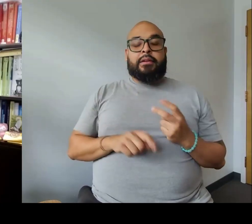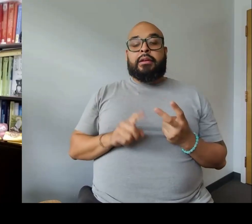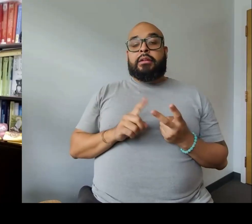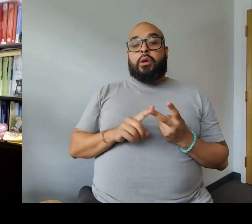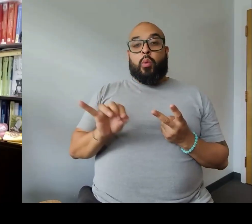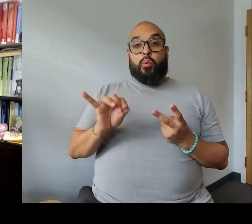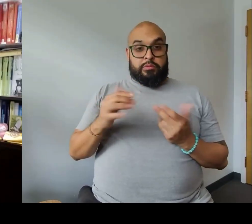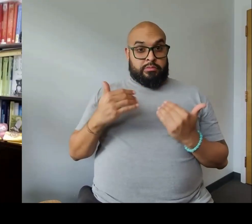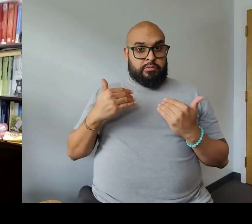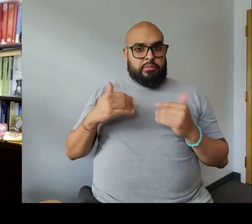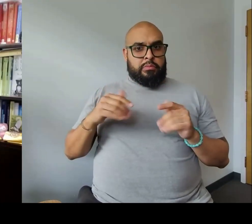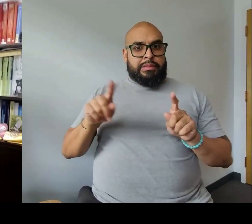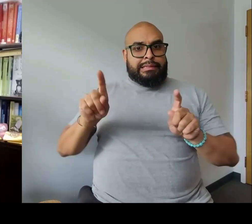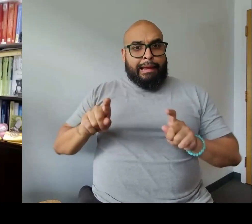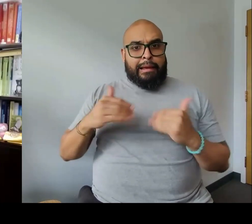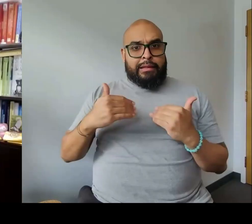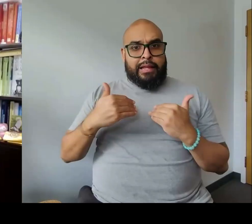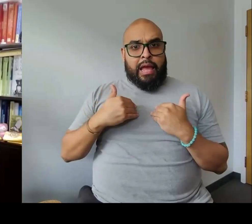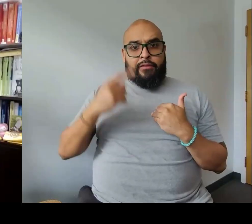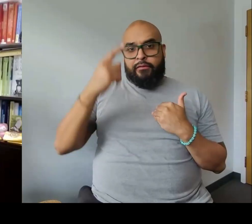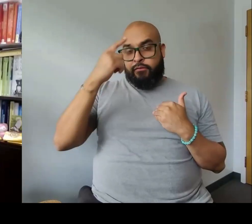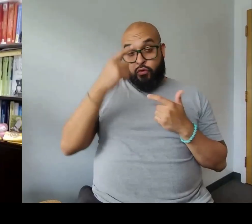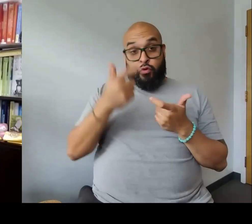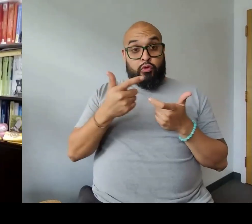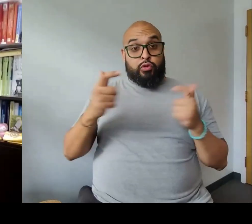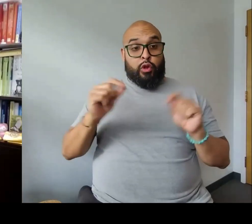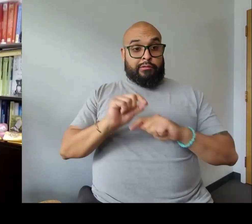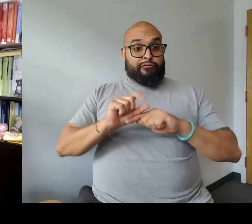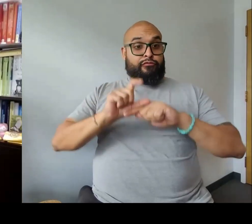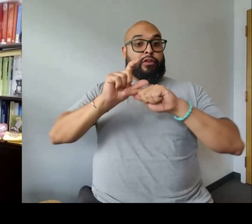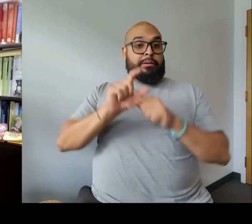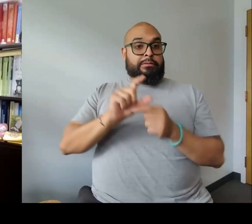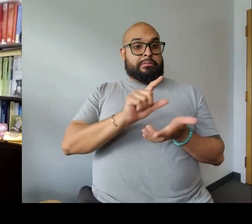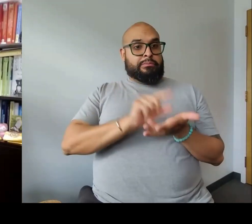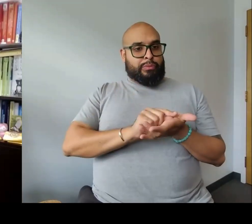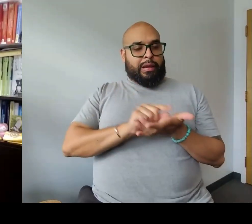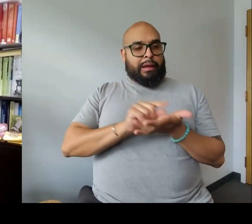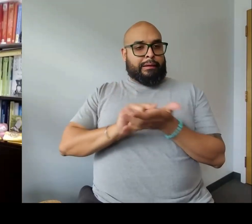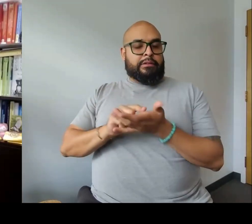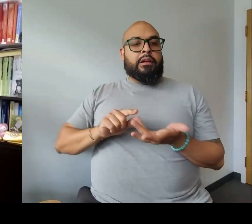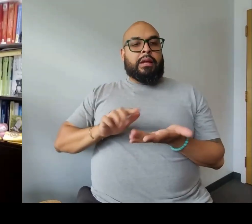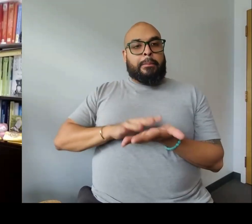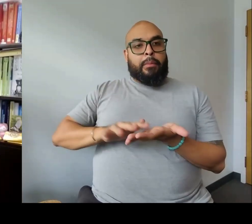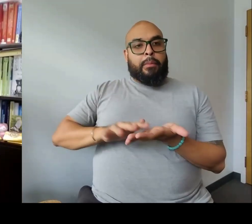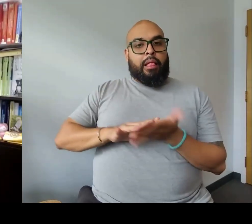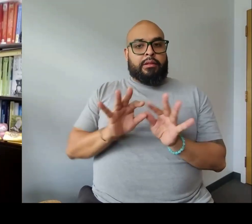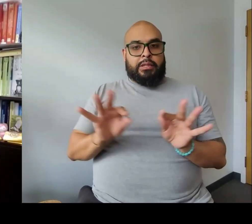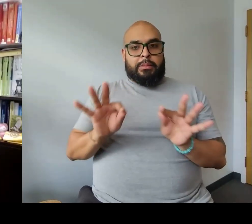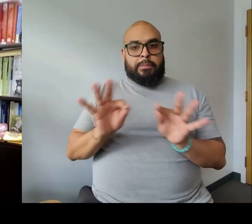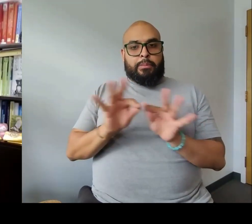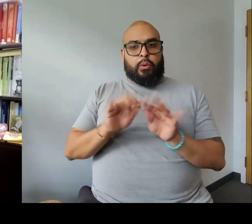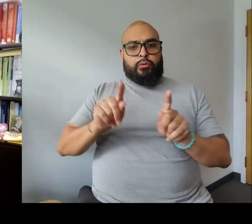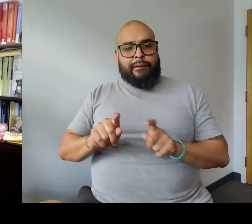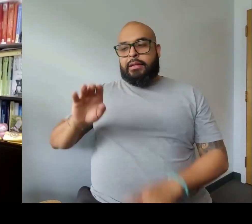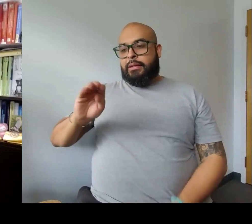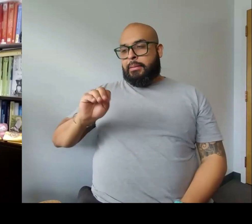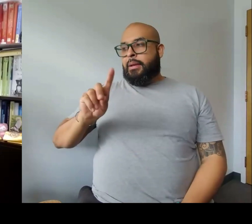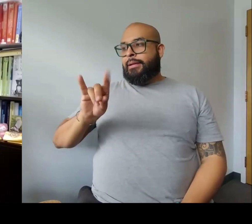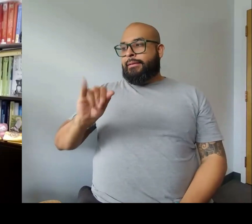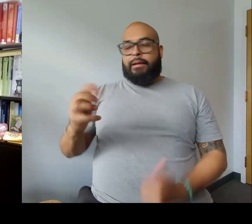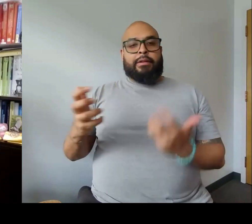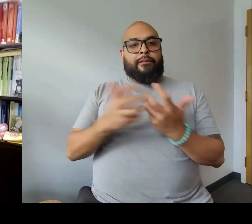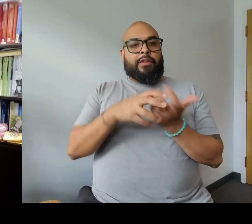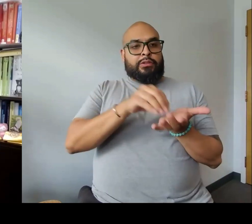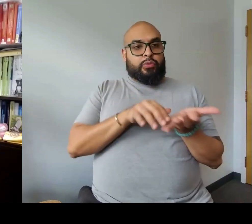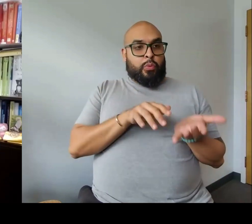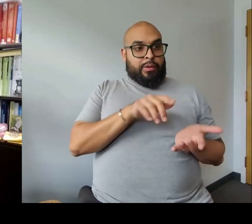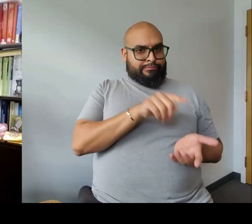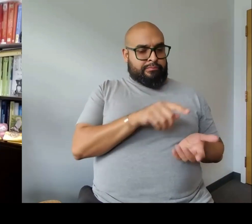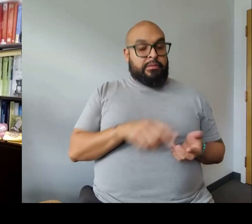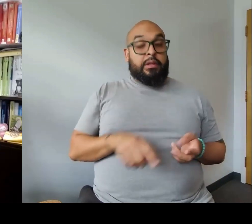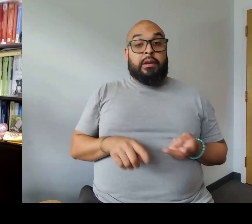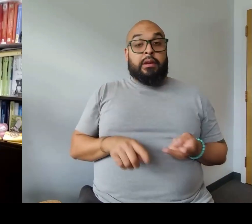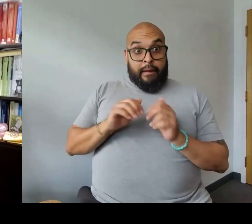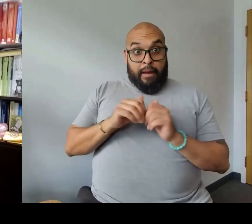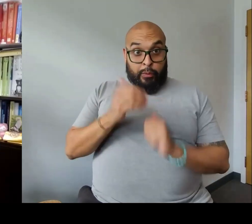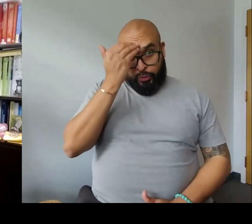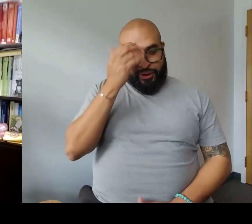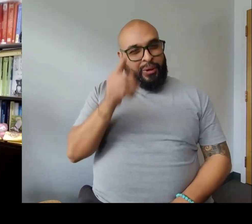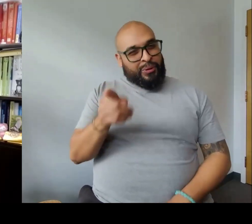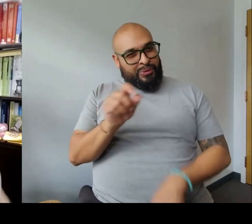Also tests that are available in large print and braille. Again, you want to be testing in the media that is appropriate for that student. And how do you know what media that is? You work closely with your teacher of